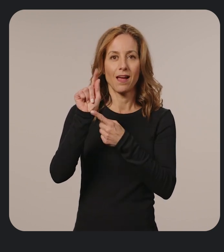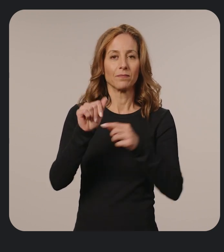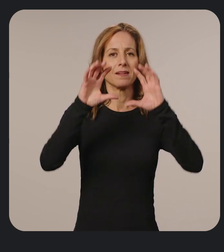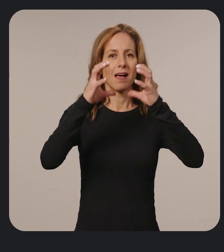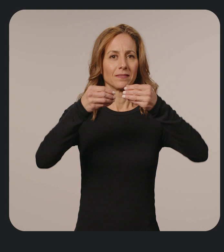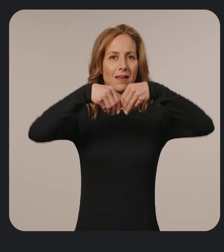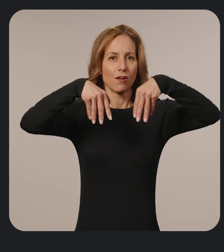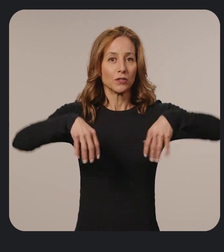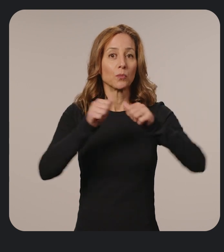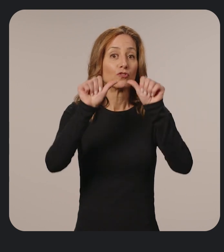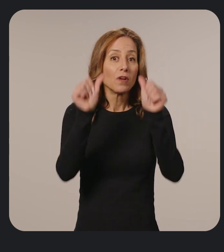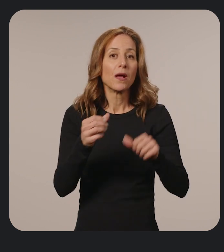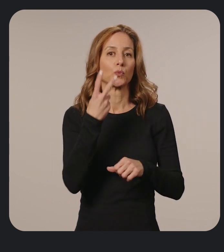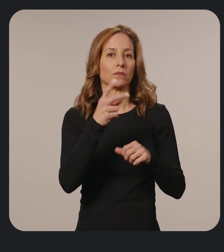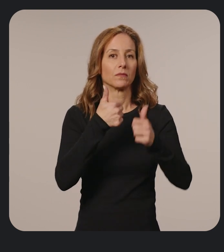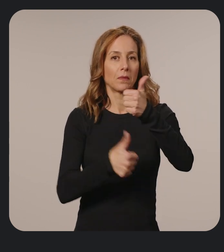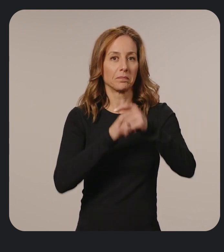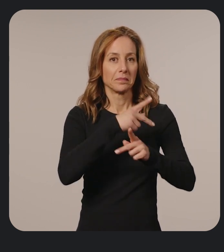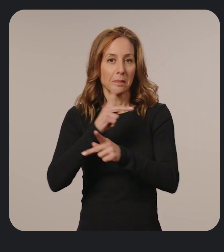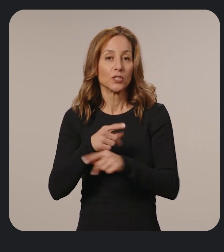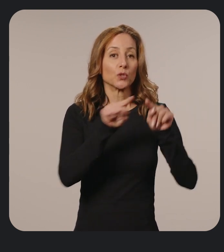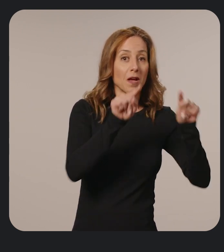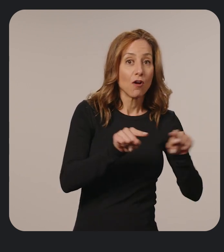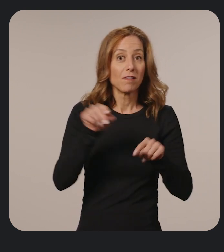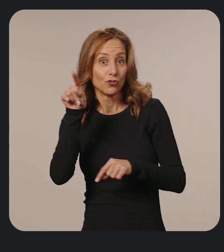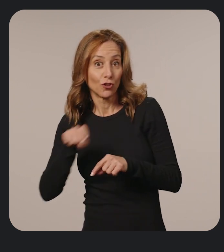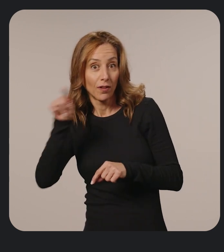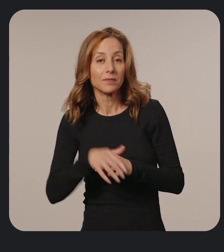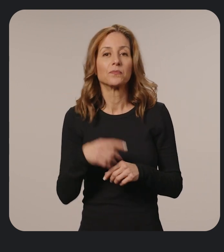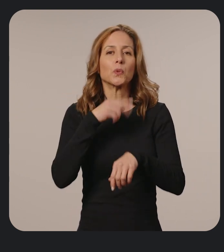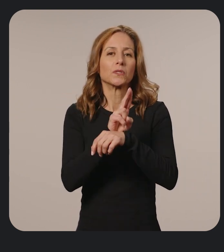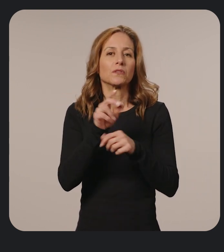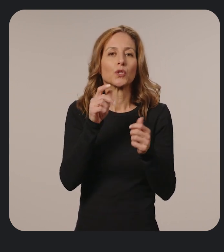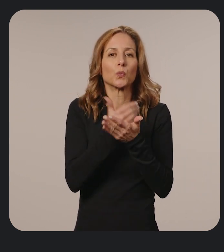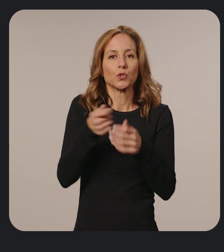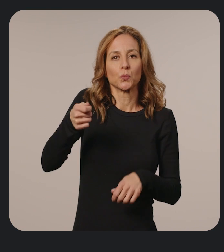a class hierarchy with a shape and two subtypes, square and circle. We'll use the new switch expression